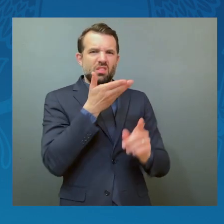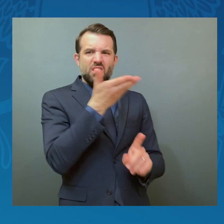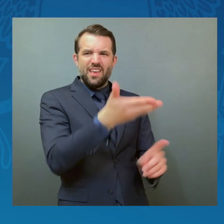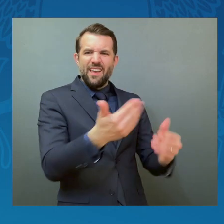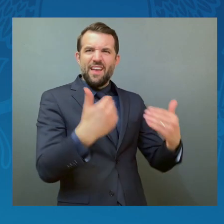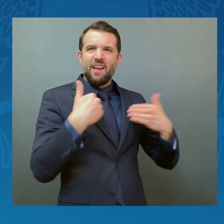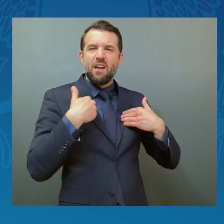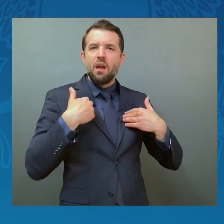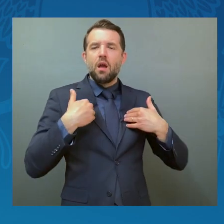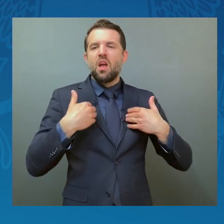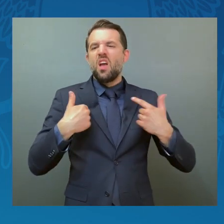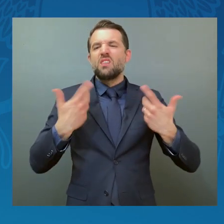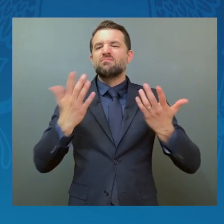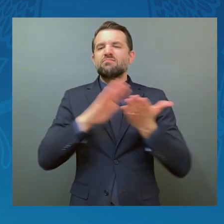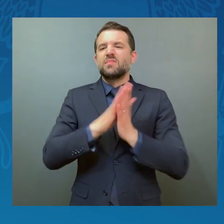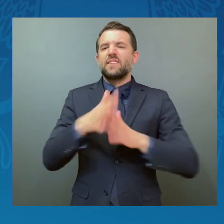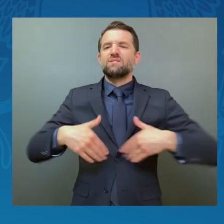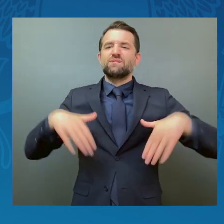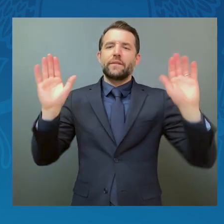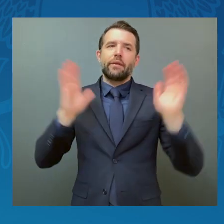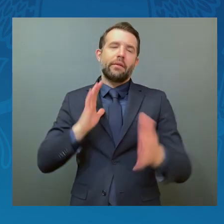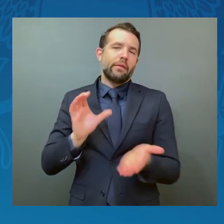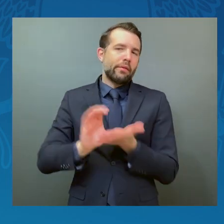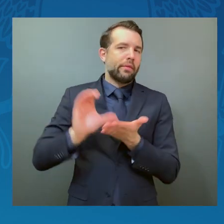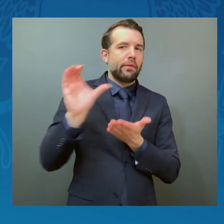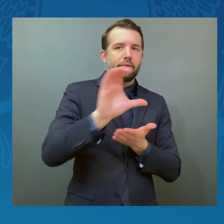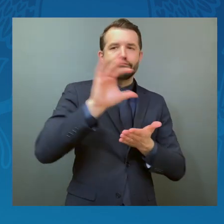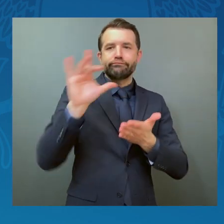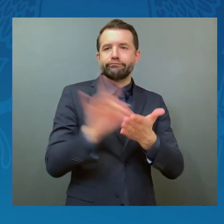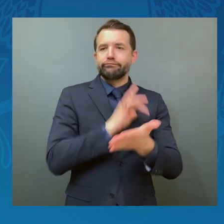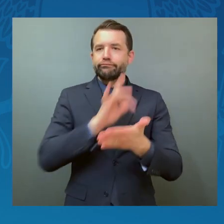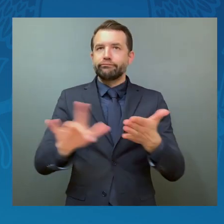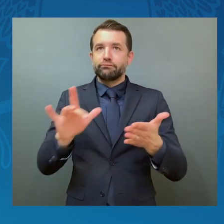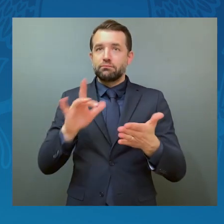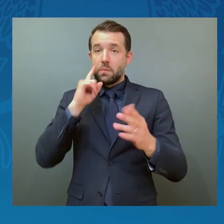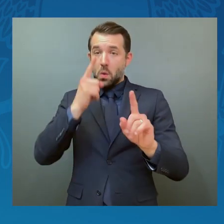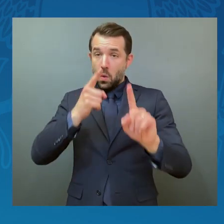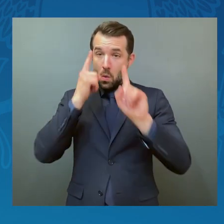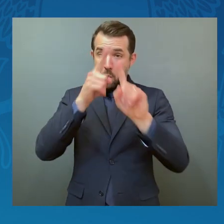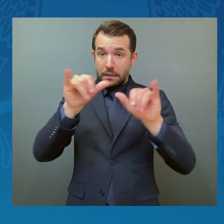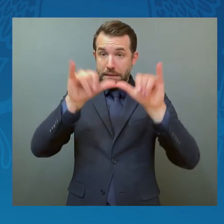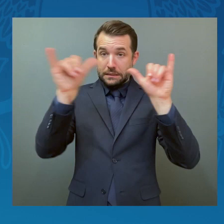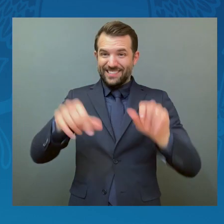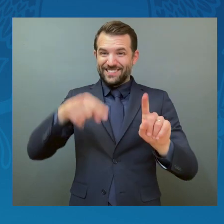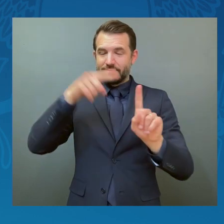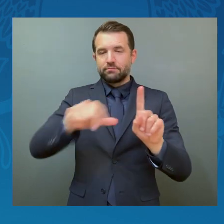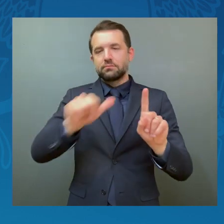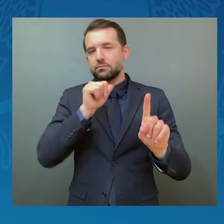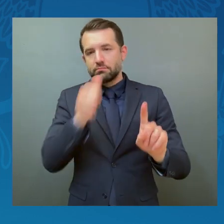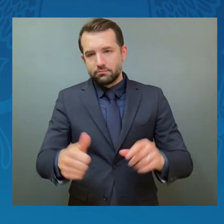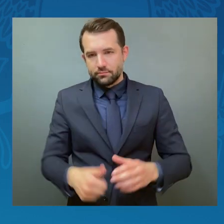This is really not how the system is supposed to work. The credit reporting system is not supposed to be a weapon.